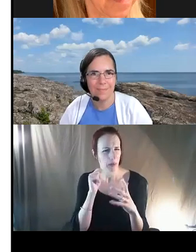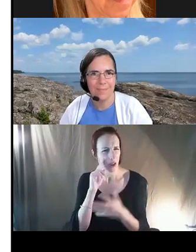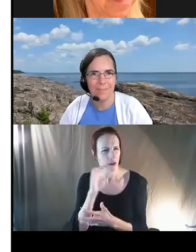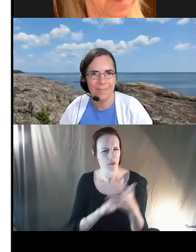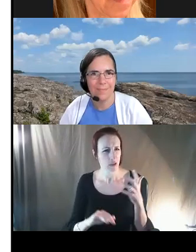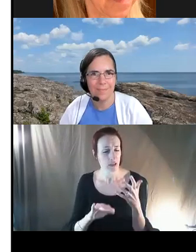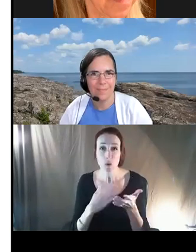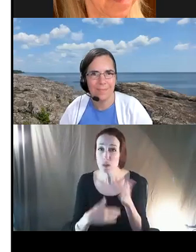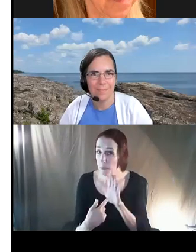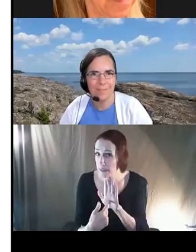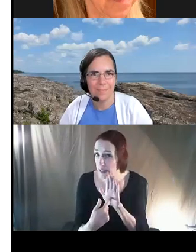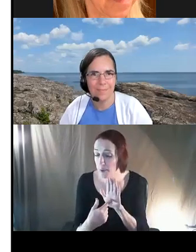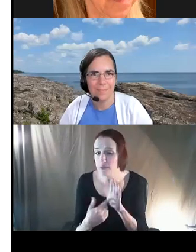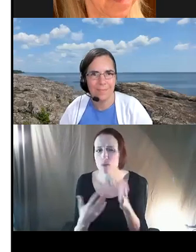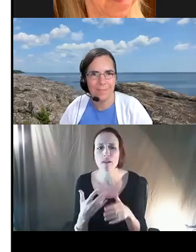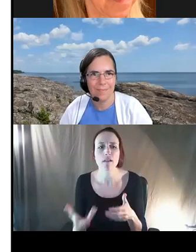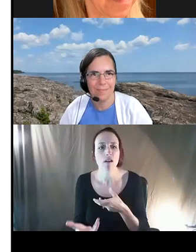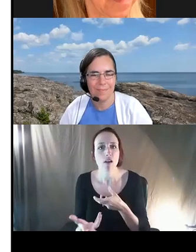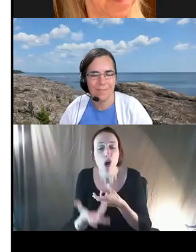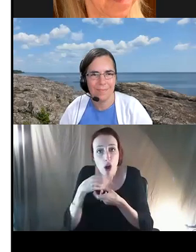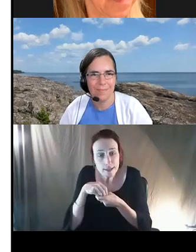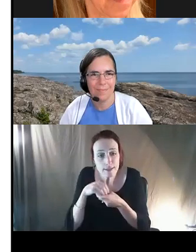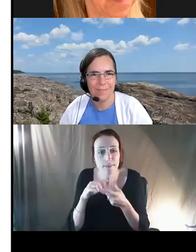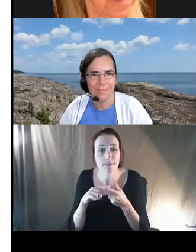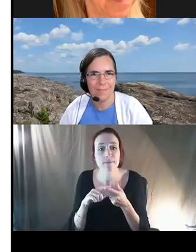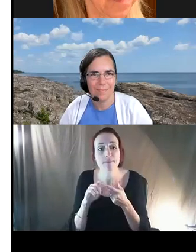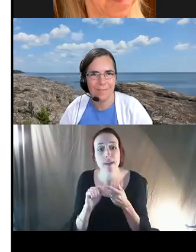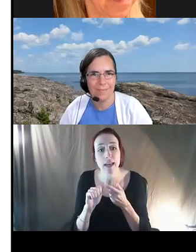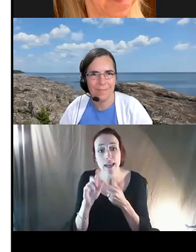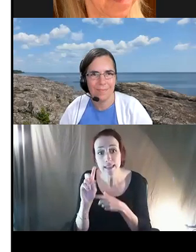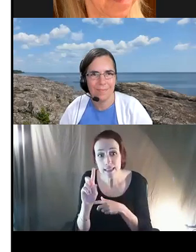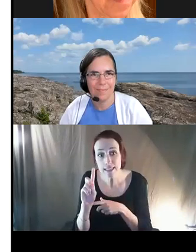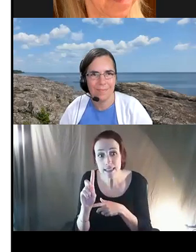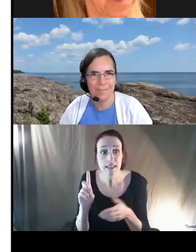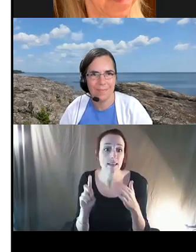autism, attention deficit, dyslexia, dyscalculia,